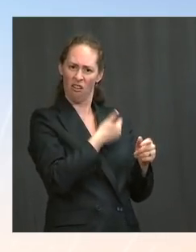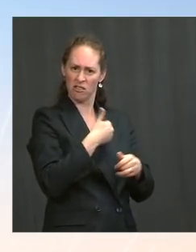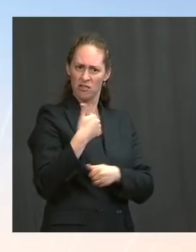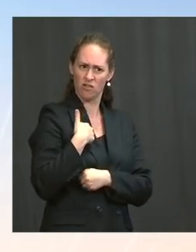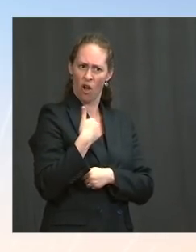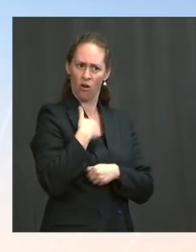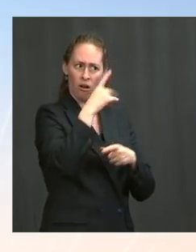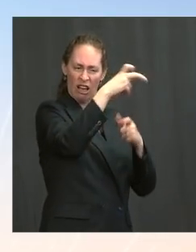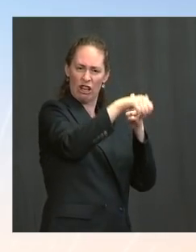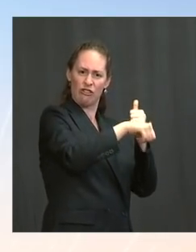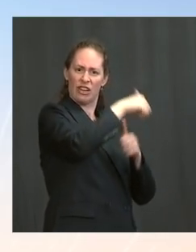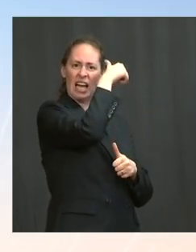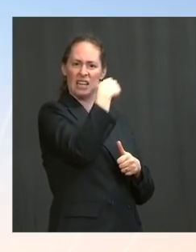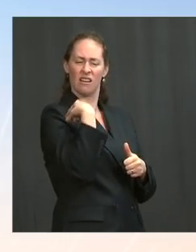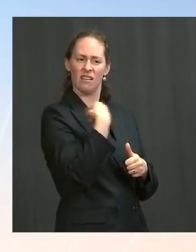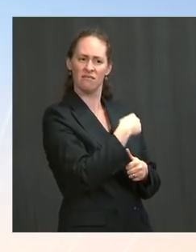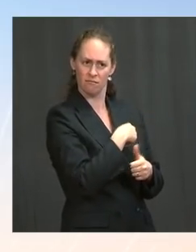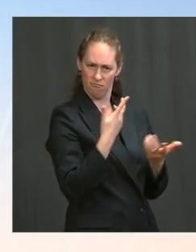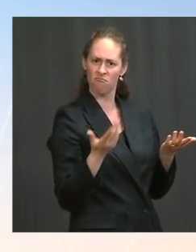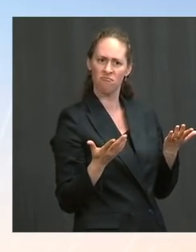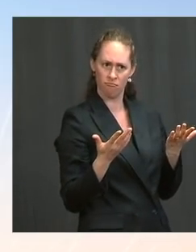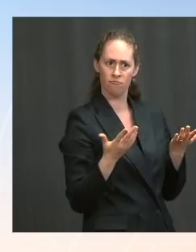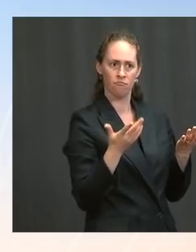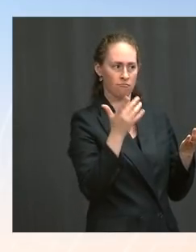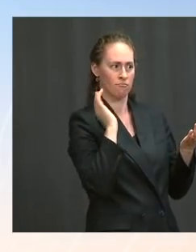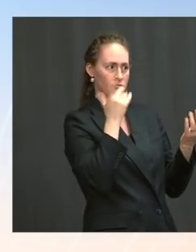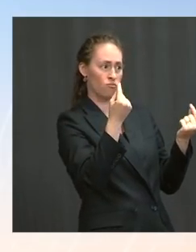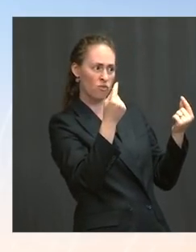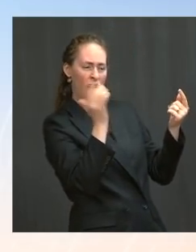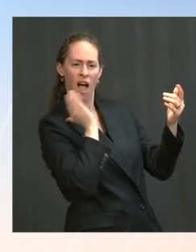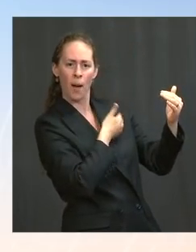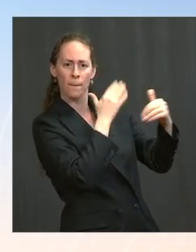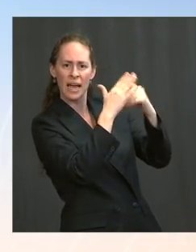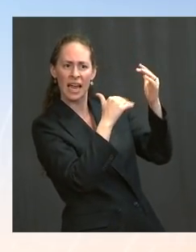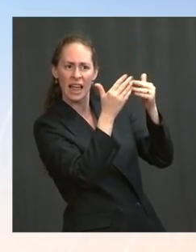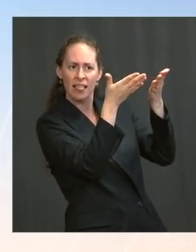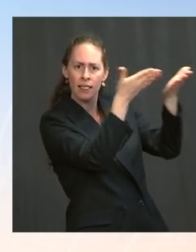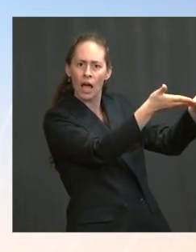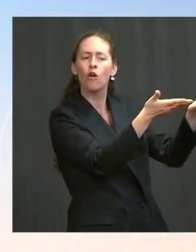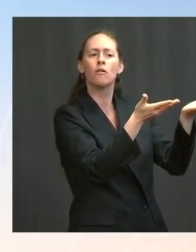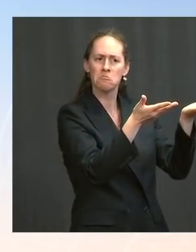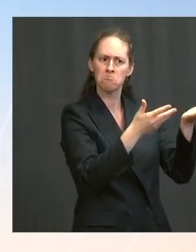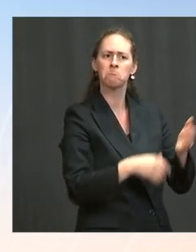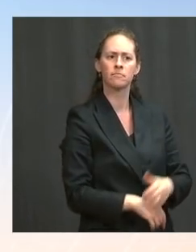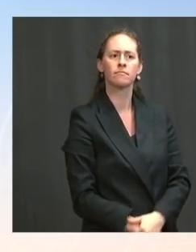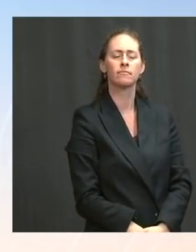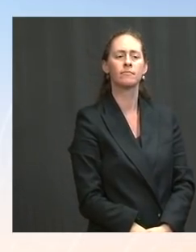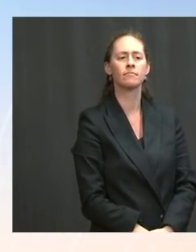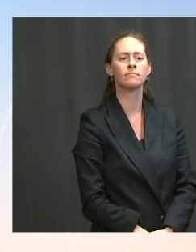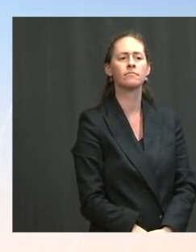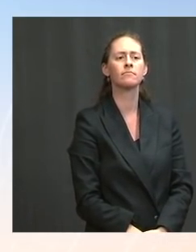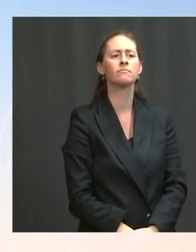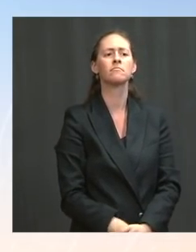to our facilities that are in the region, that we don't see that on the same exact track.